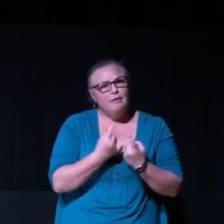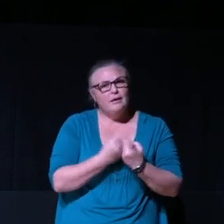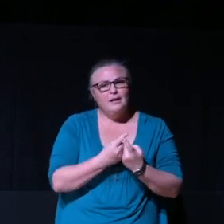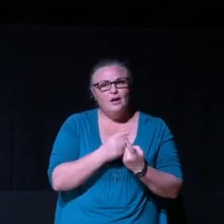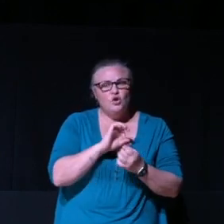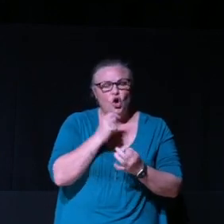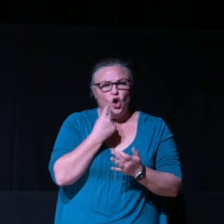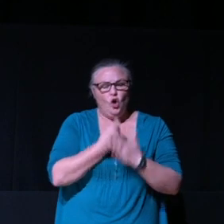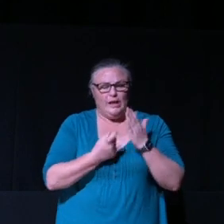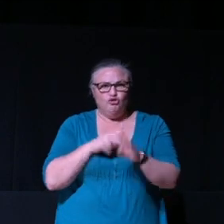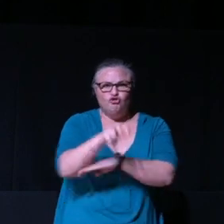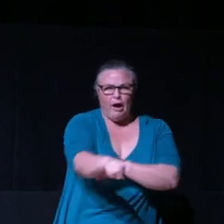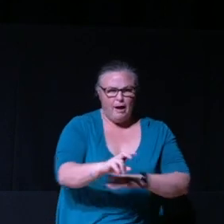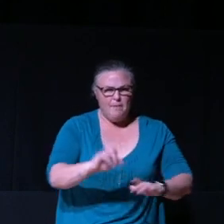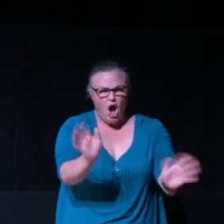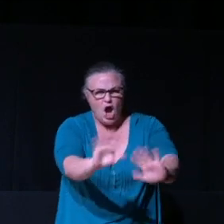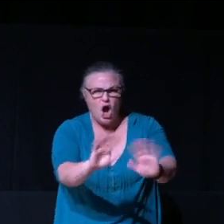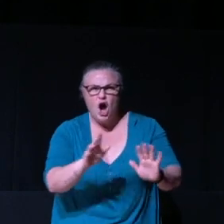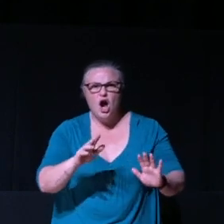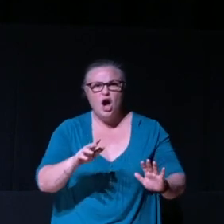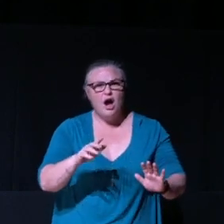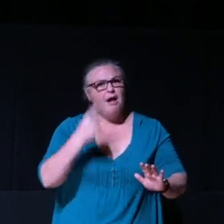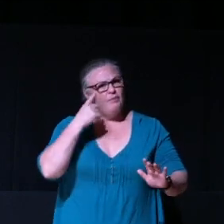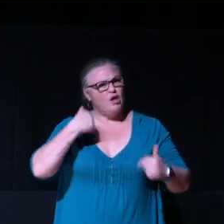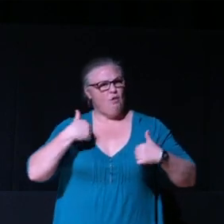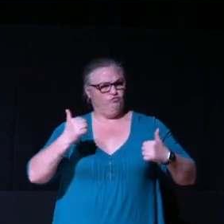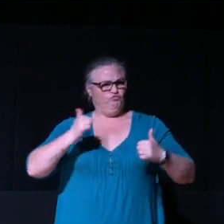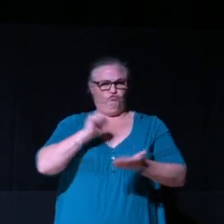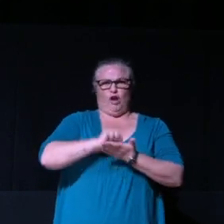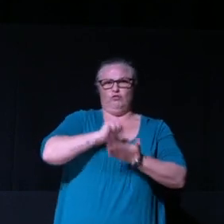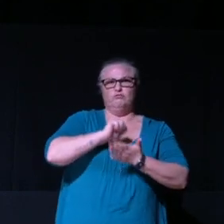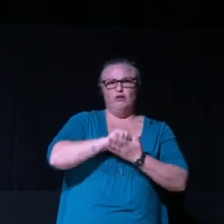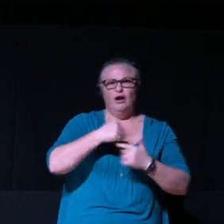jump the gun and look like you're doing the right thing as social media demands and actually go okay